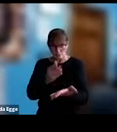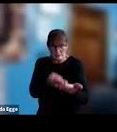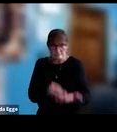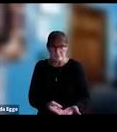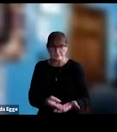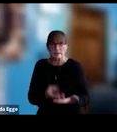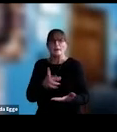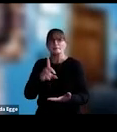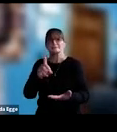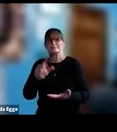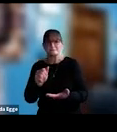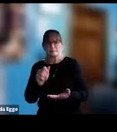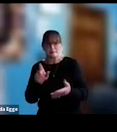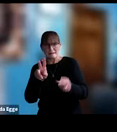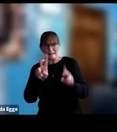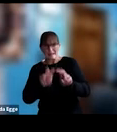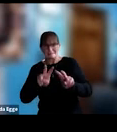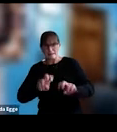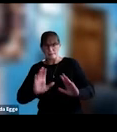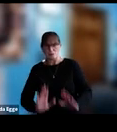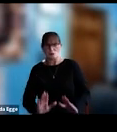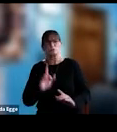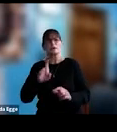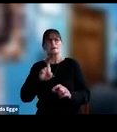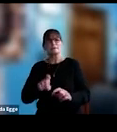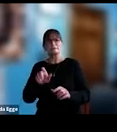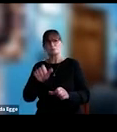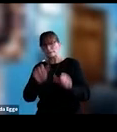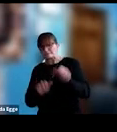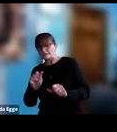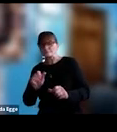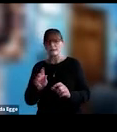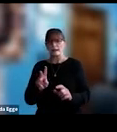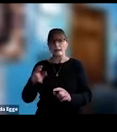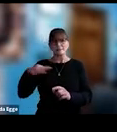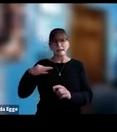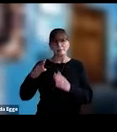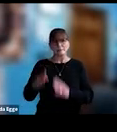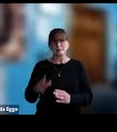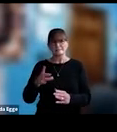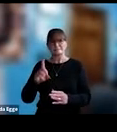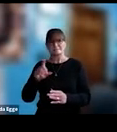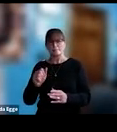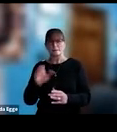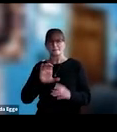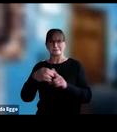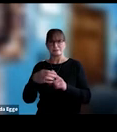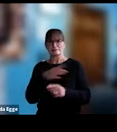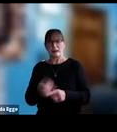the disability examiner then needs to assess the applicant's disabling conditions and the substance use.